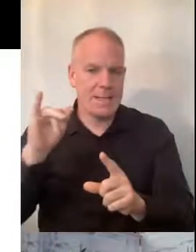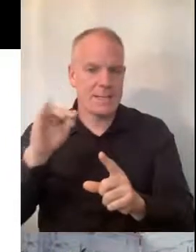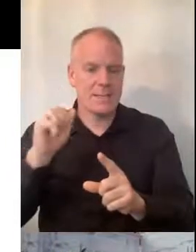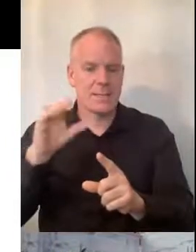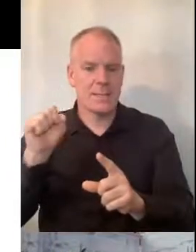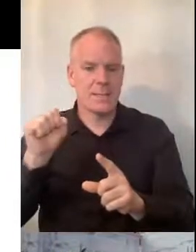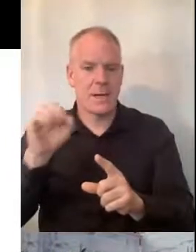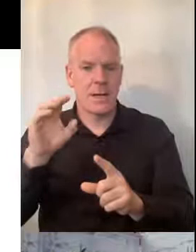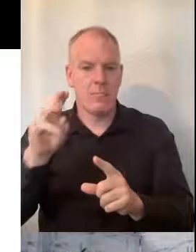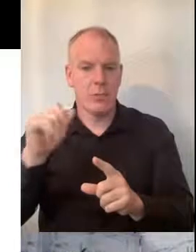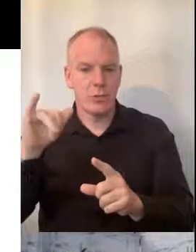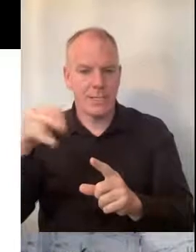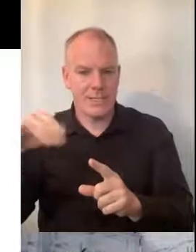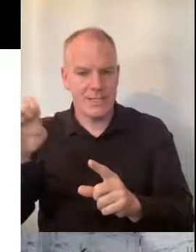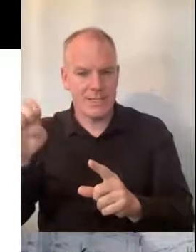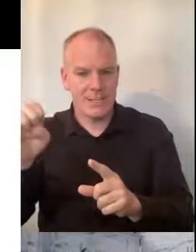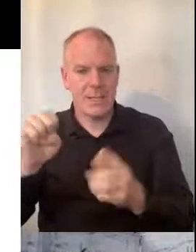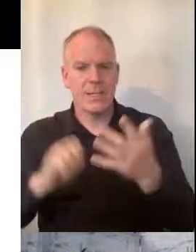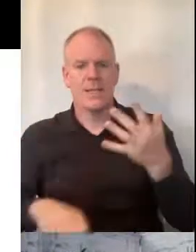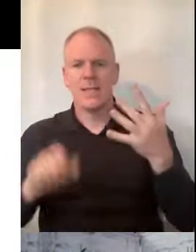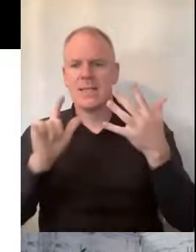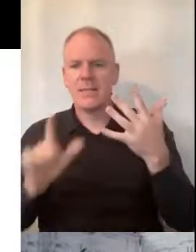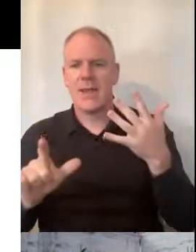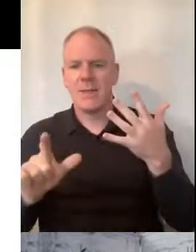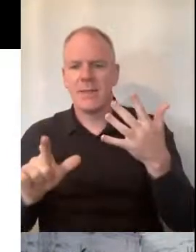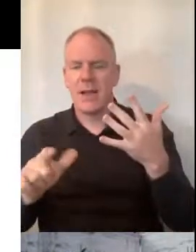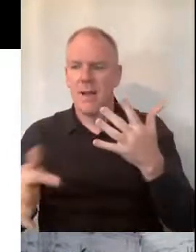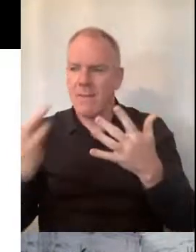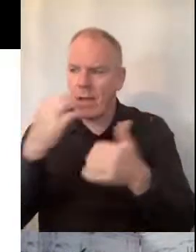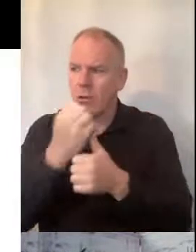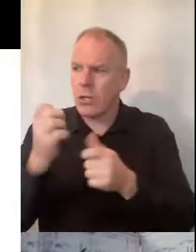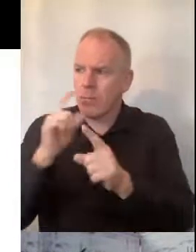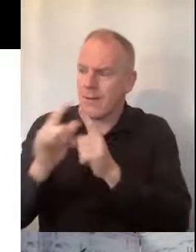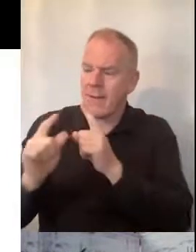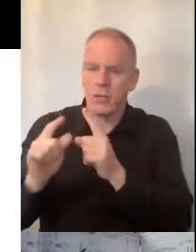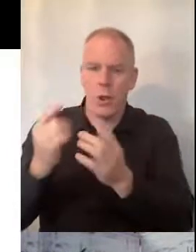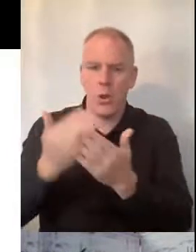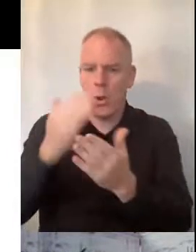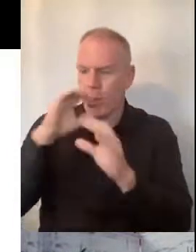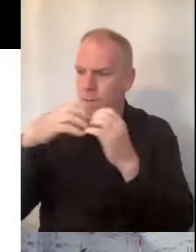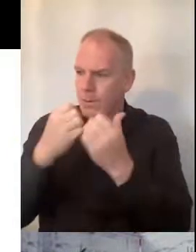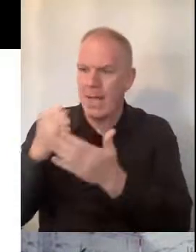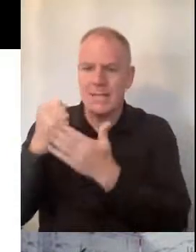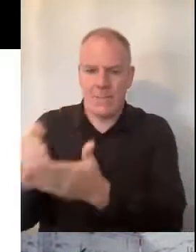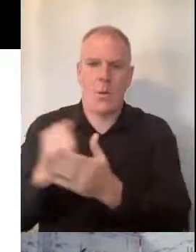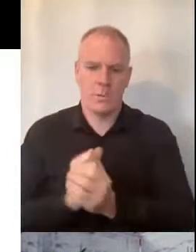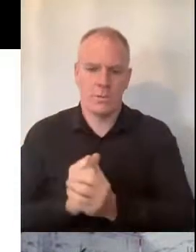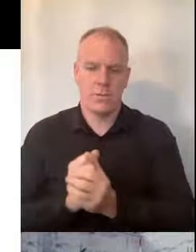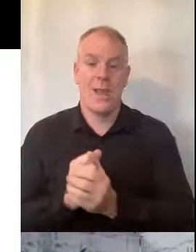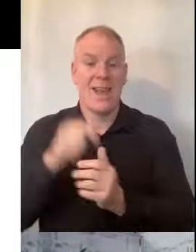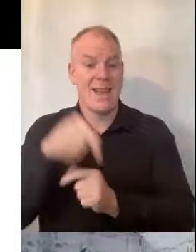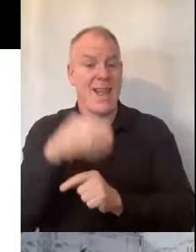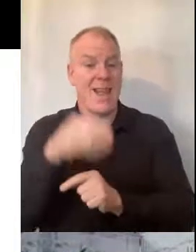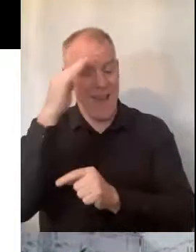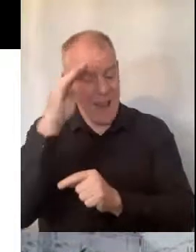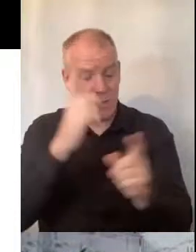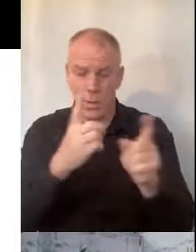and find other professional learning communities and support others. And I would say actually in Ireland you're doing amazing work at the moment